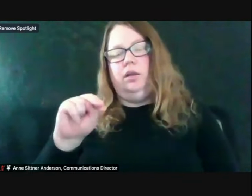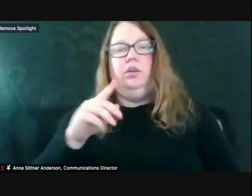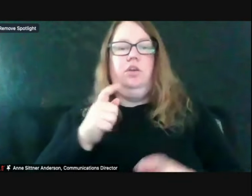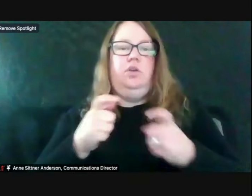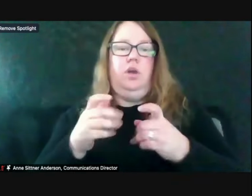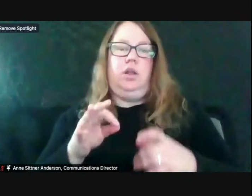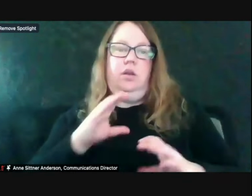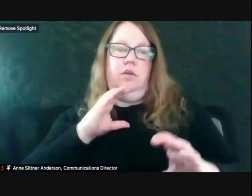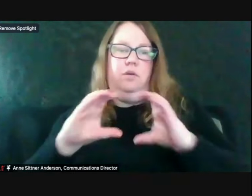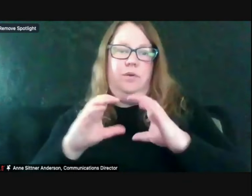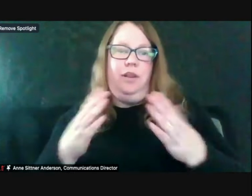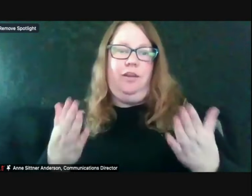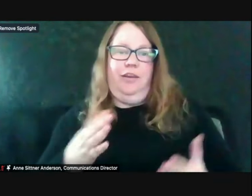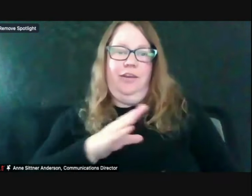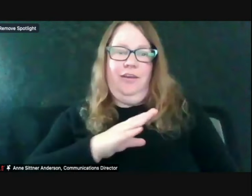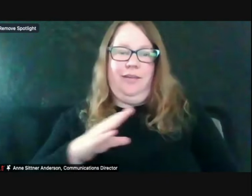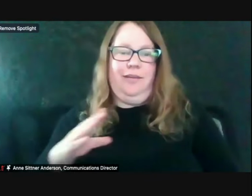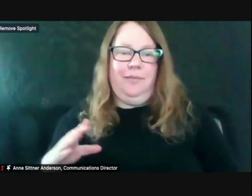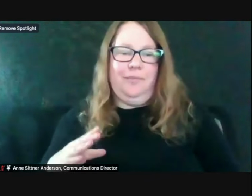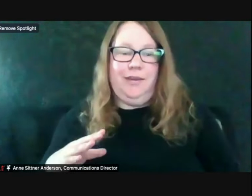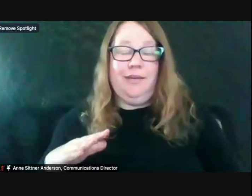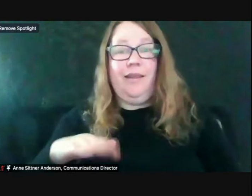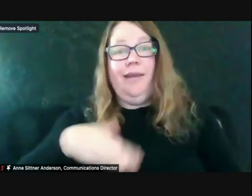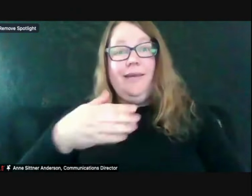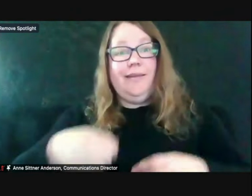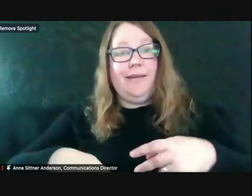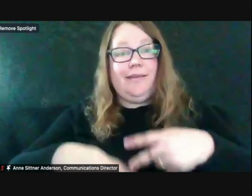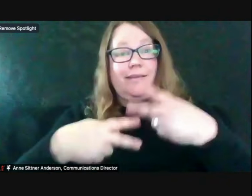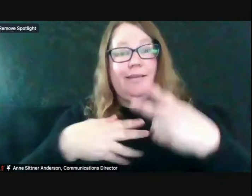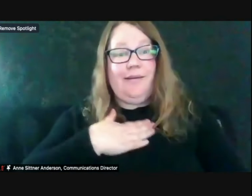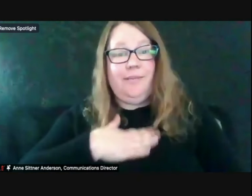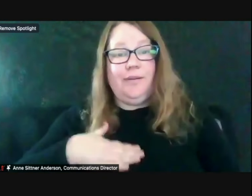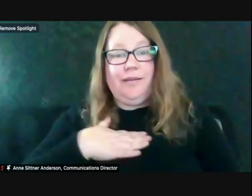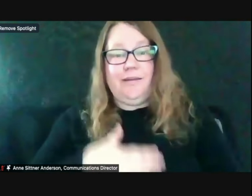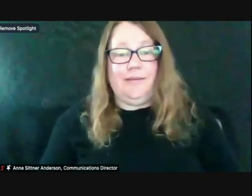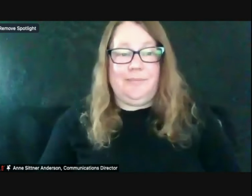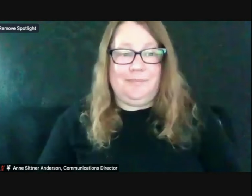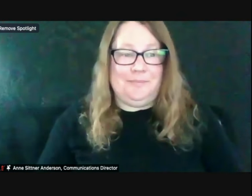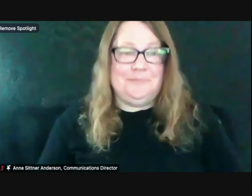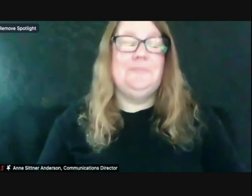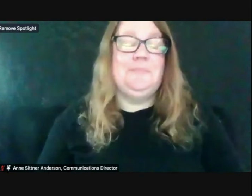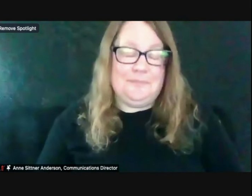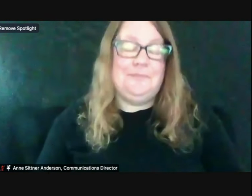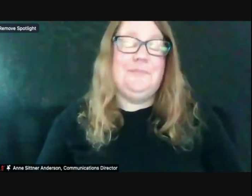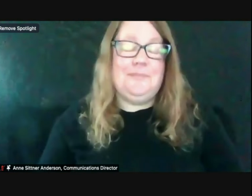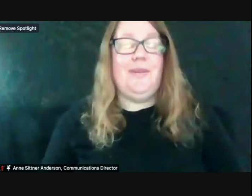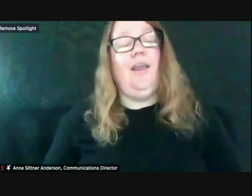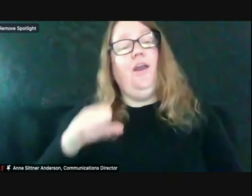Director of Communications at the Commission. Next slide please.